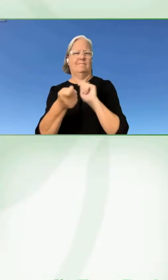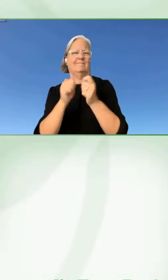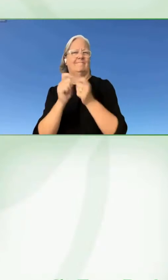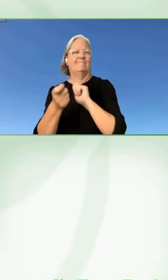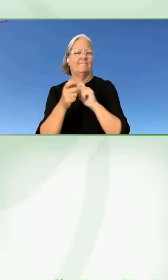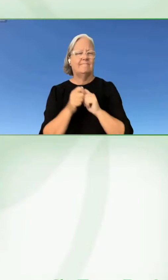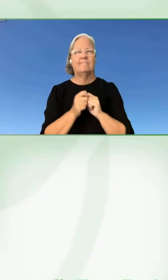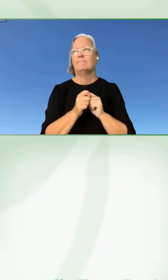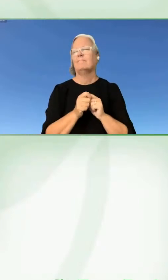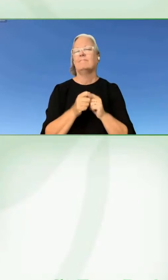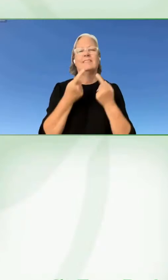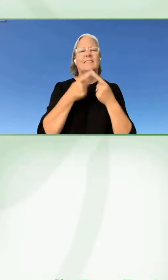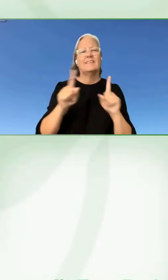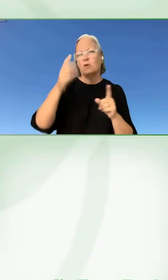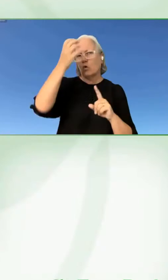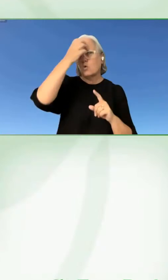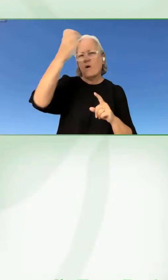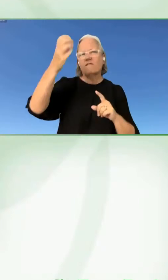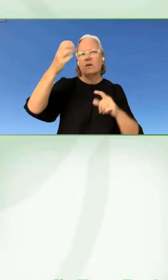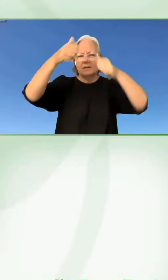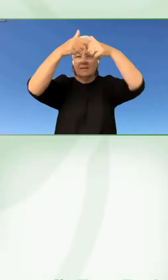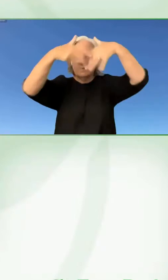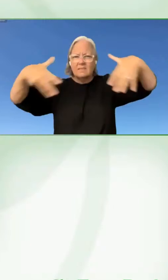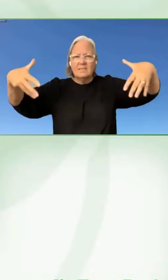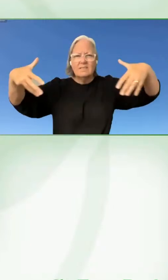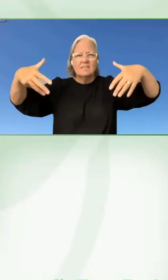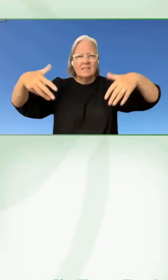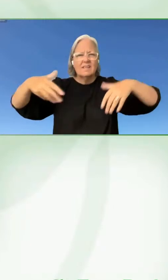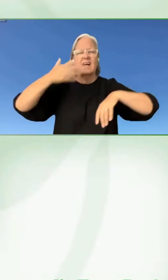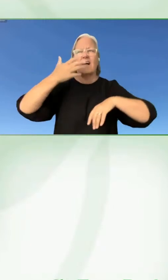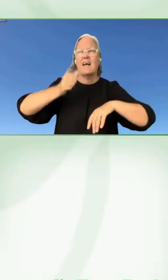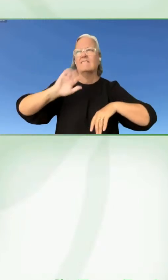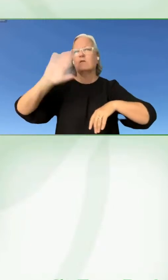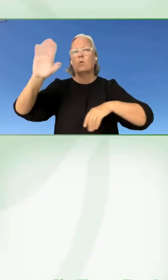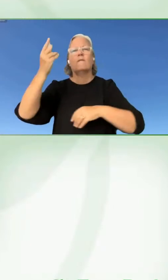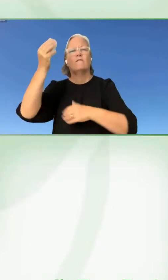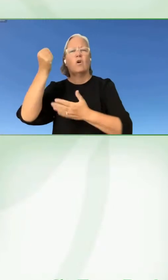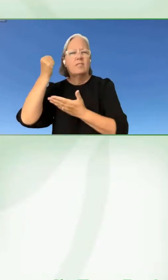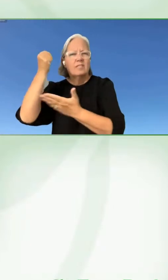Actually, those mechanisms help us a lot because for example on occupied territory, all of the paperwork was lost.